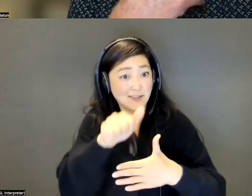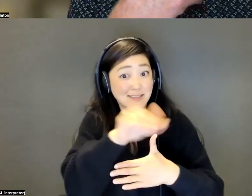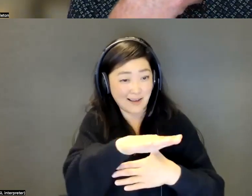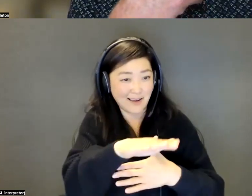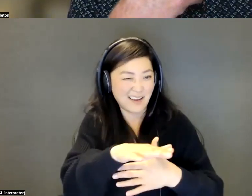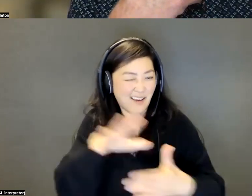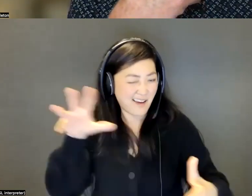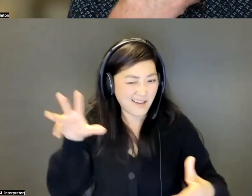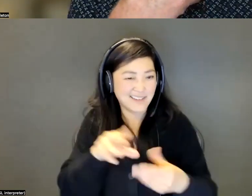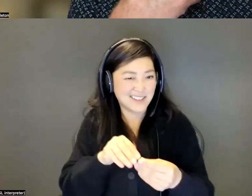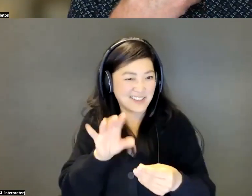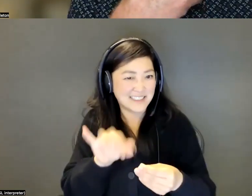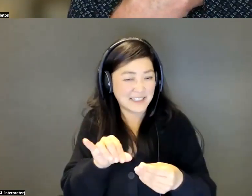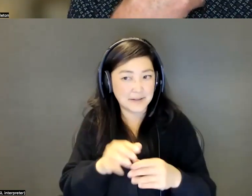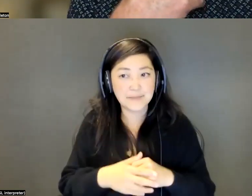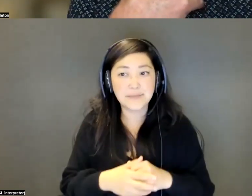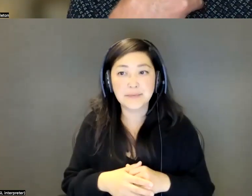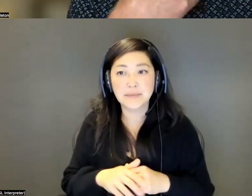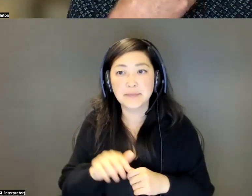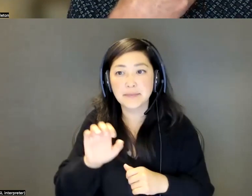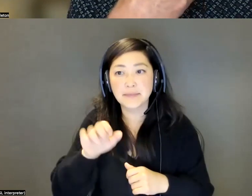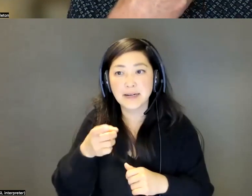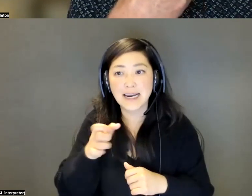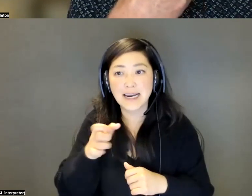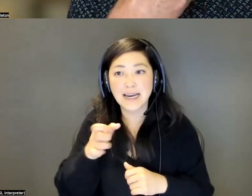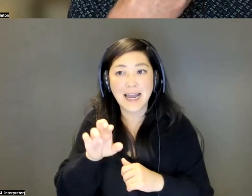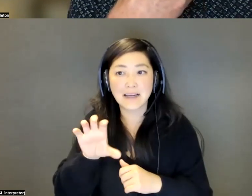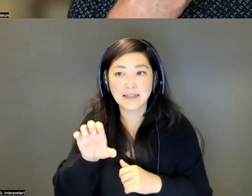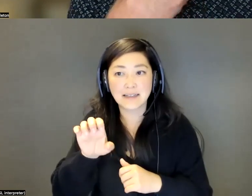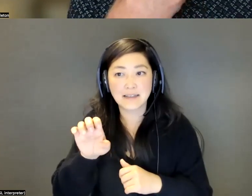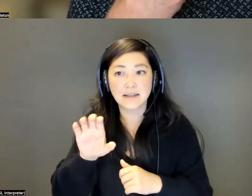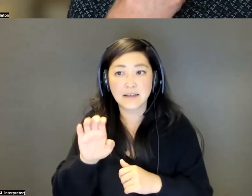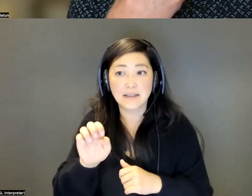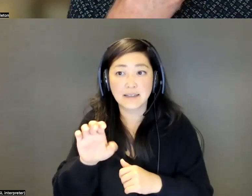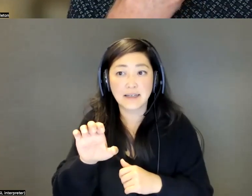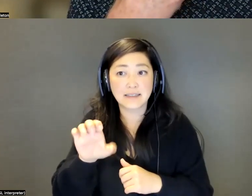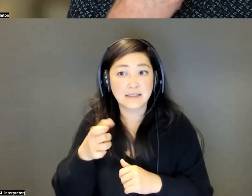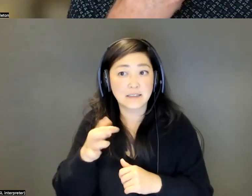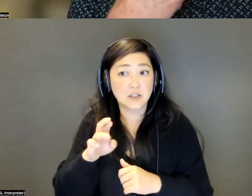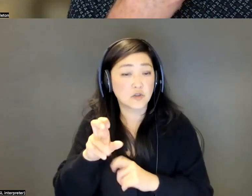Things like excerpt tables. We use some of that more within the academic